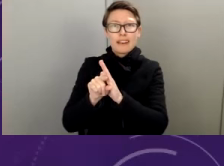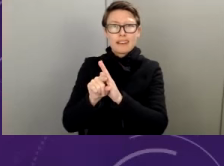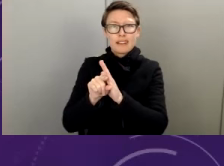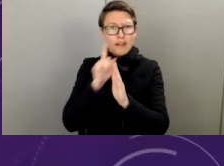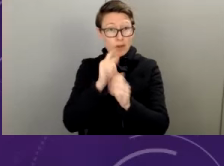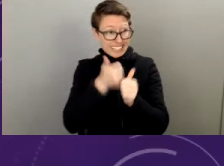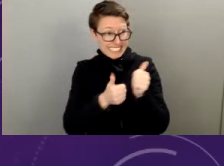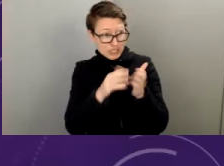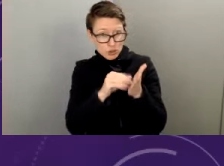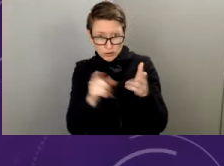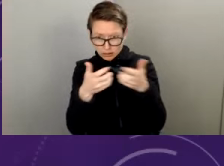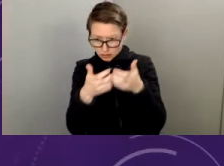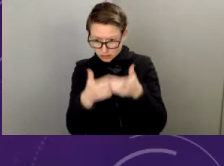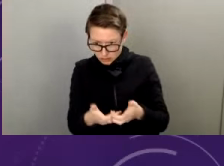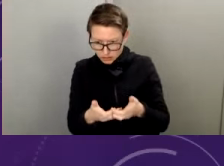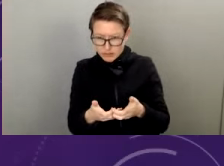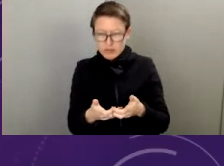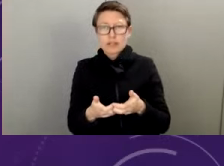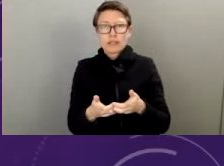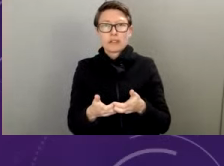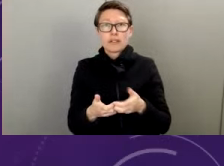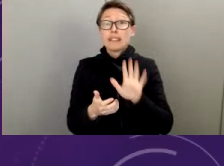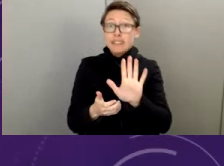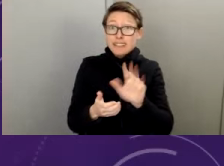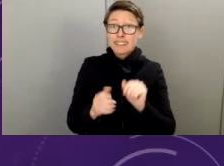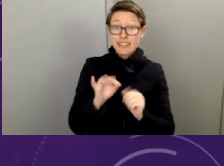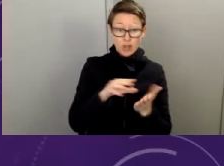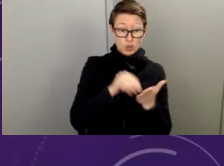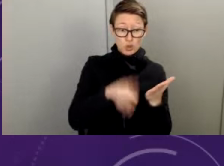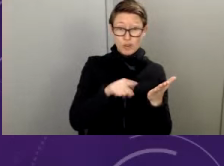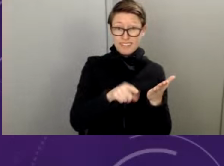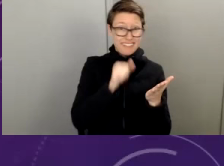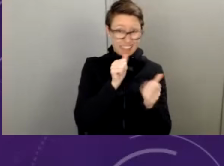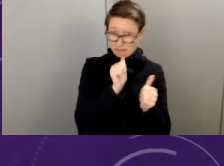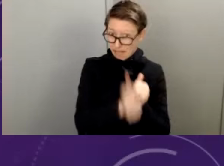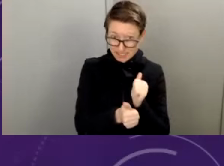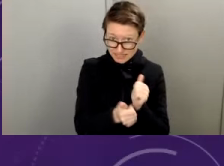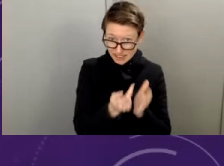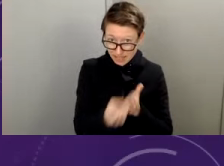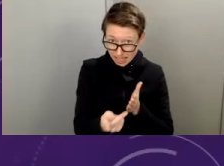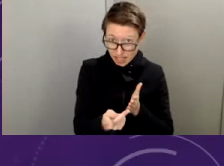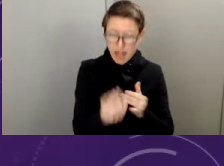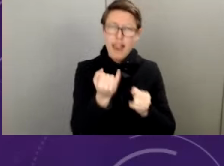Now, any student that might not be passing, they're failing. The last state of attendance is required. It won't let you go further